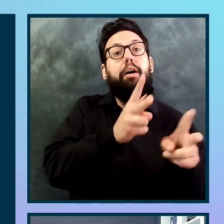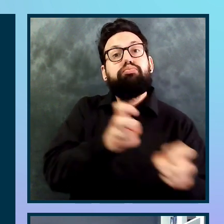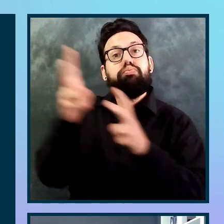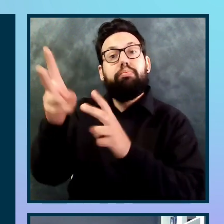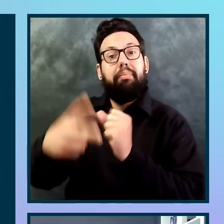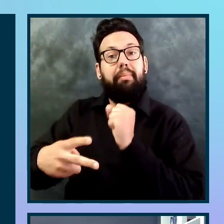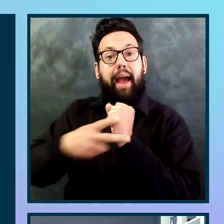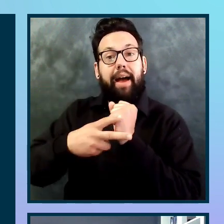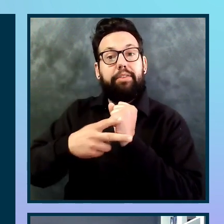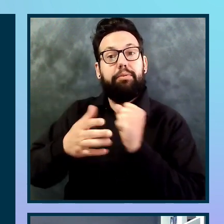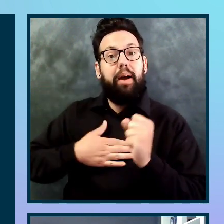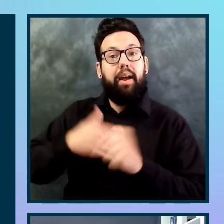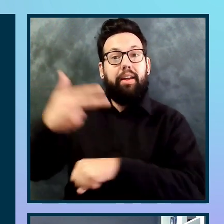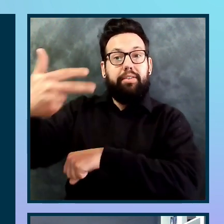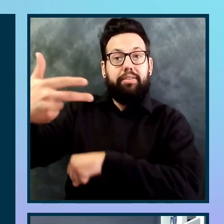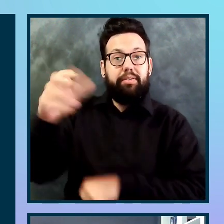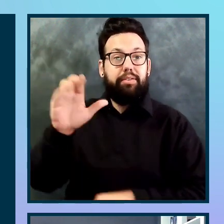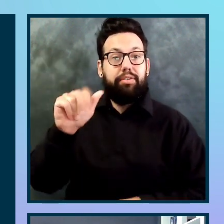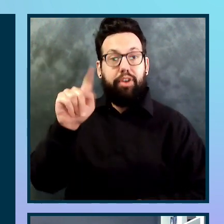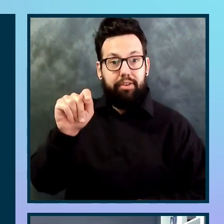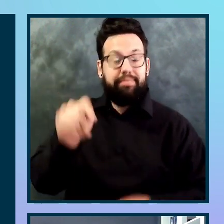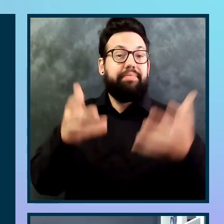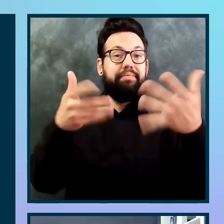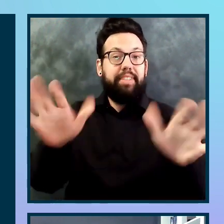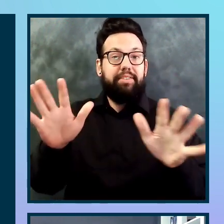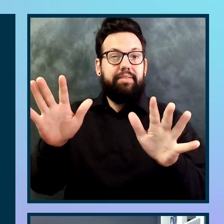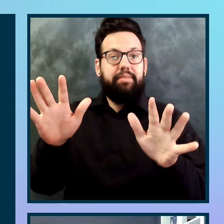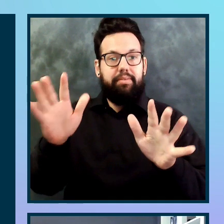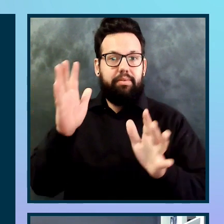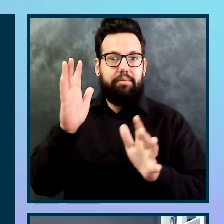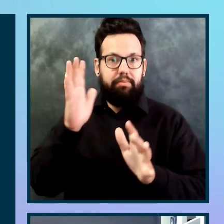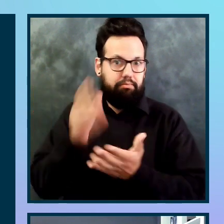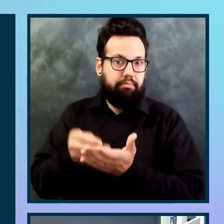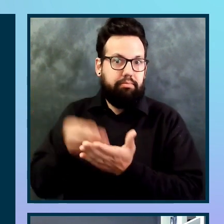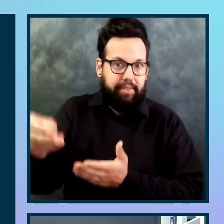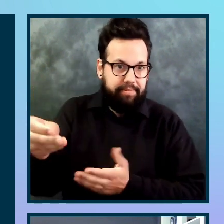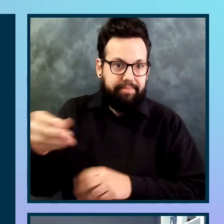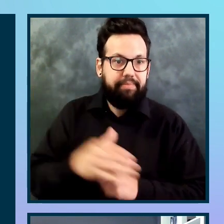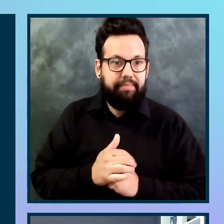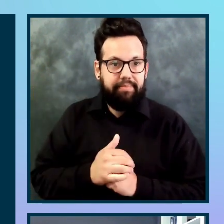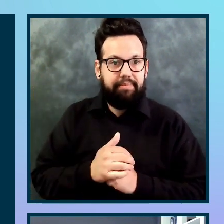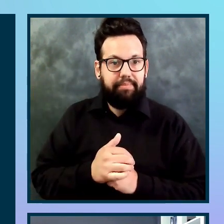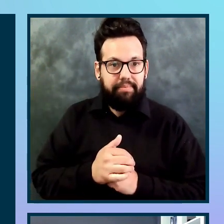And then I wanna check out and then wait. But when it comes to detail part, these are my three steps